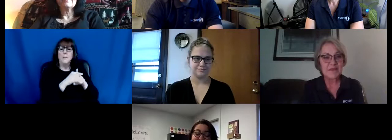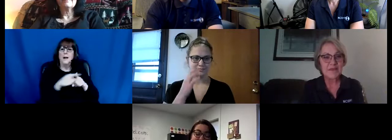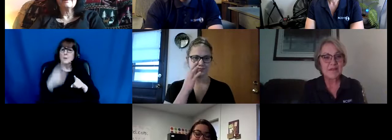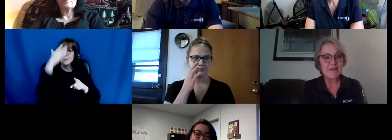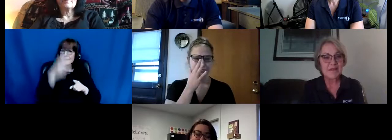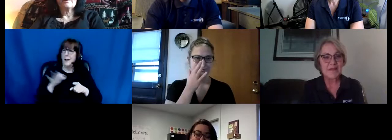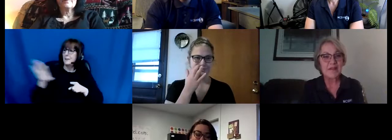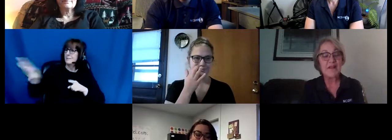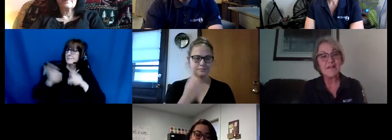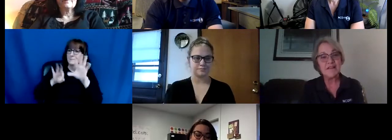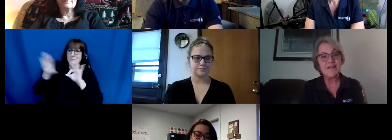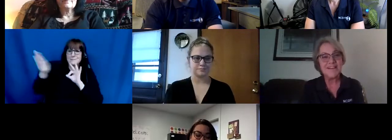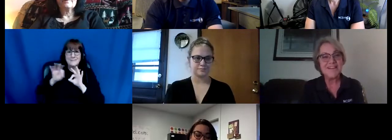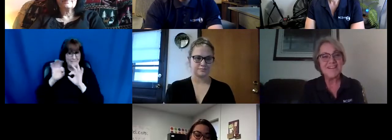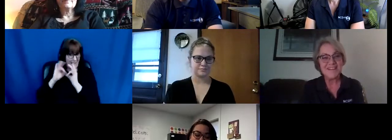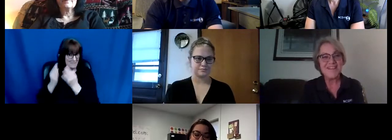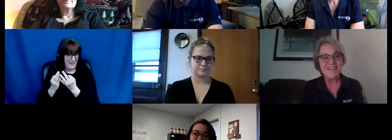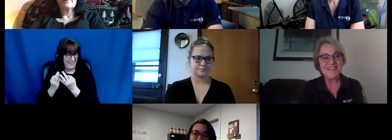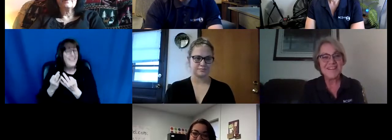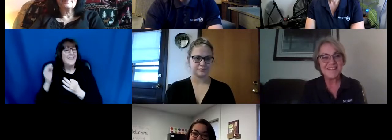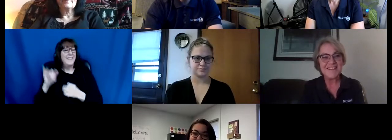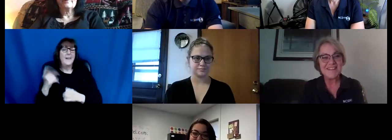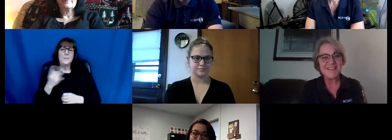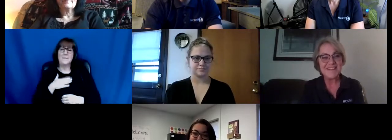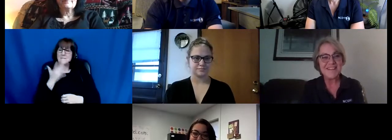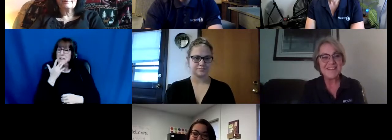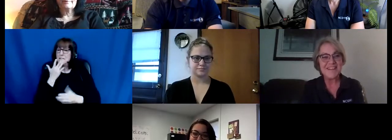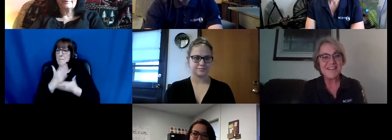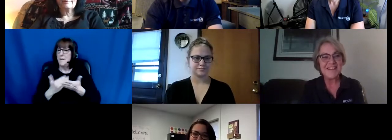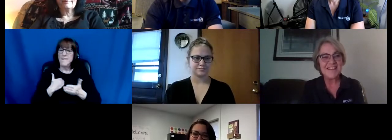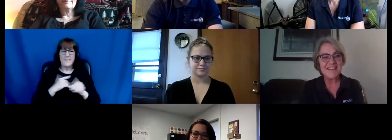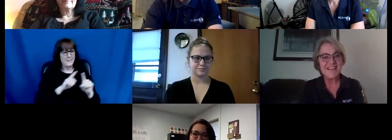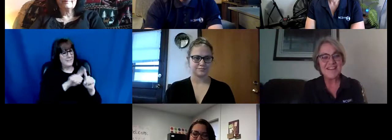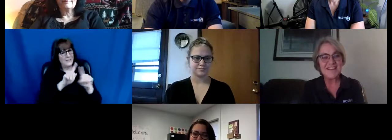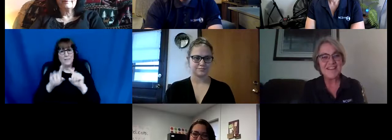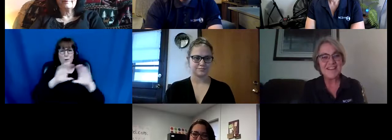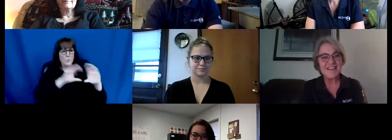and I think that was always my favorite part was having a different group of people every year we